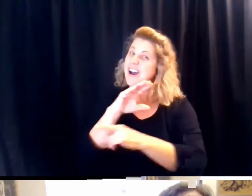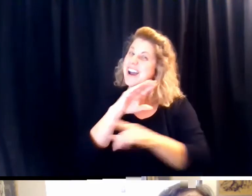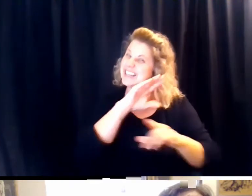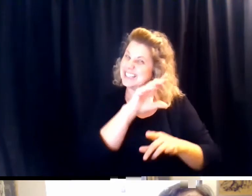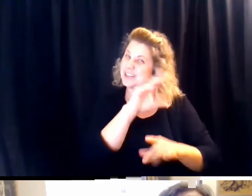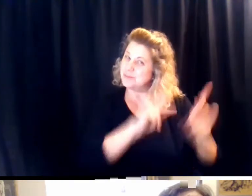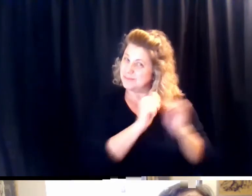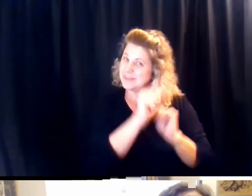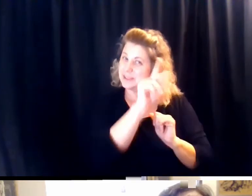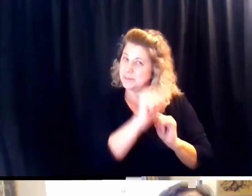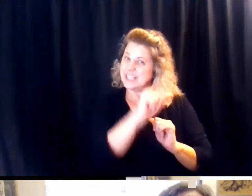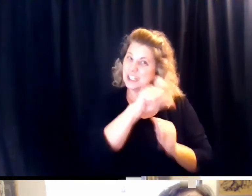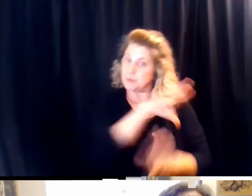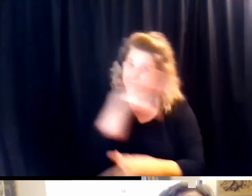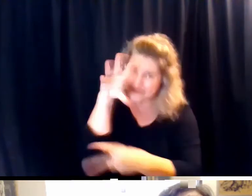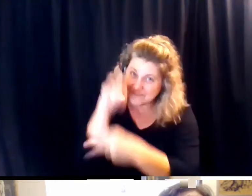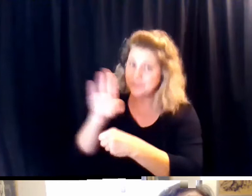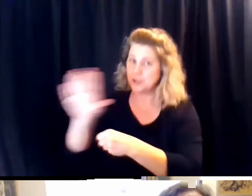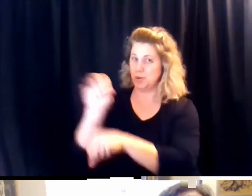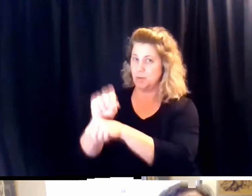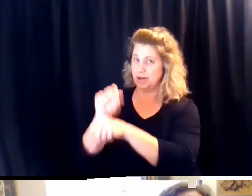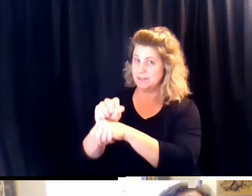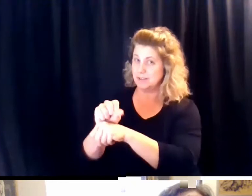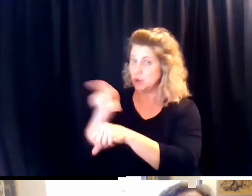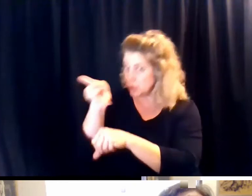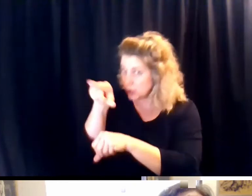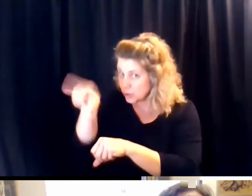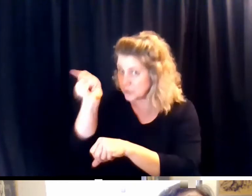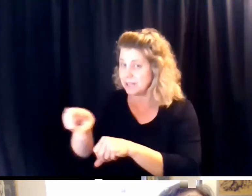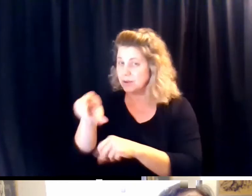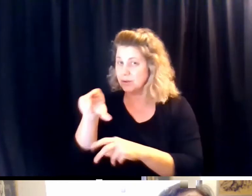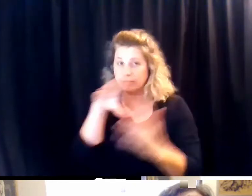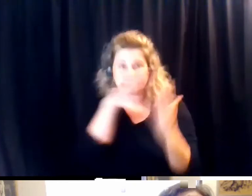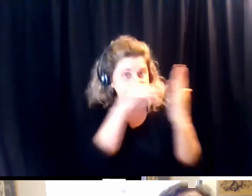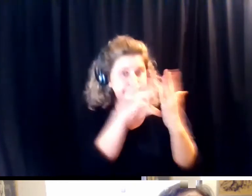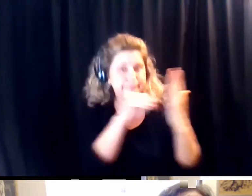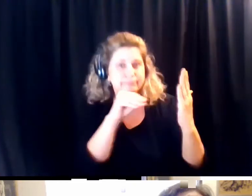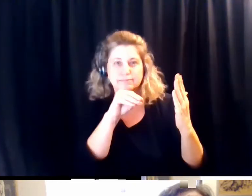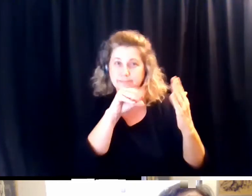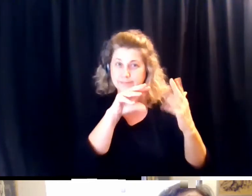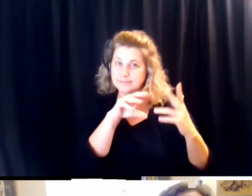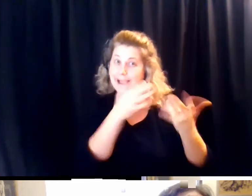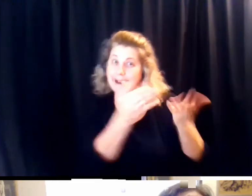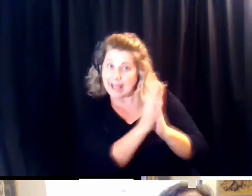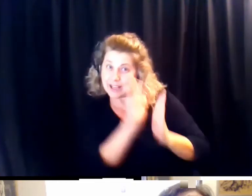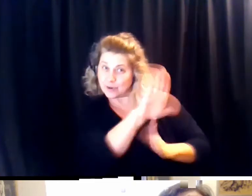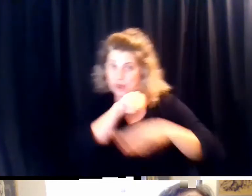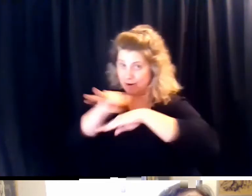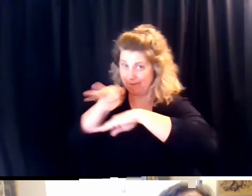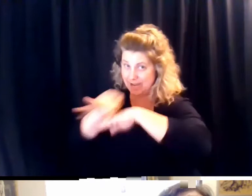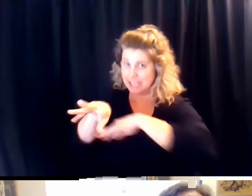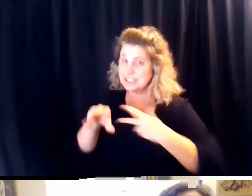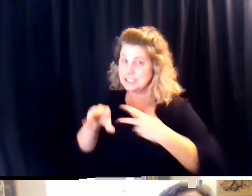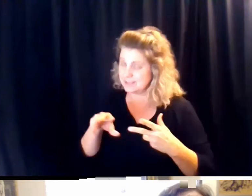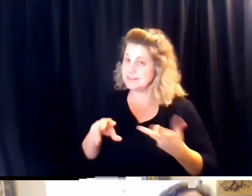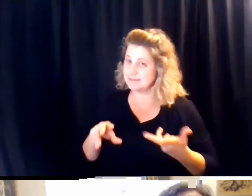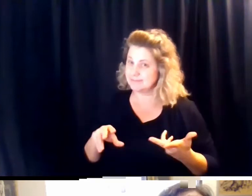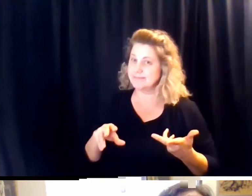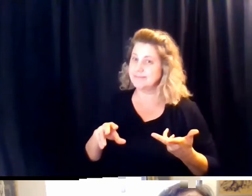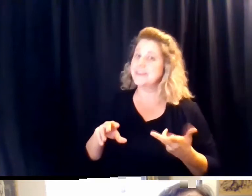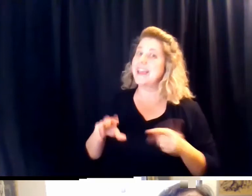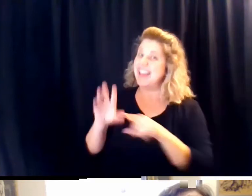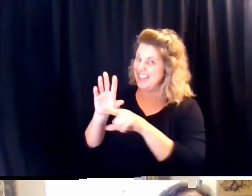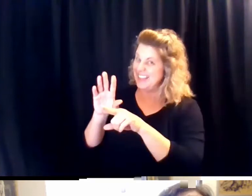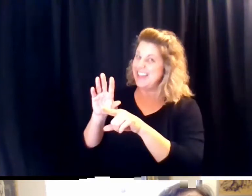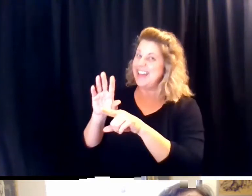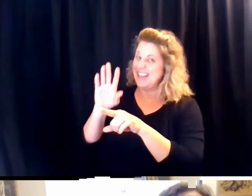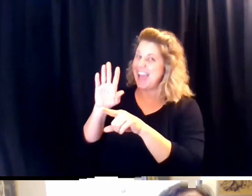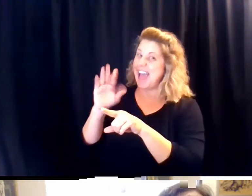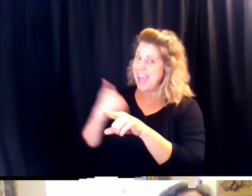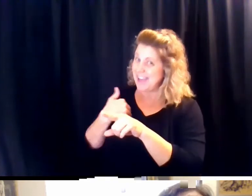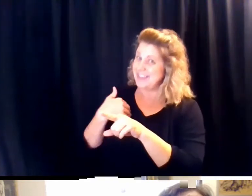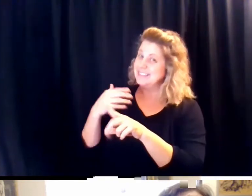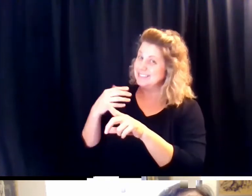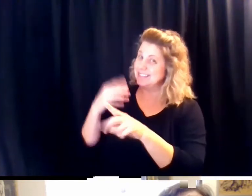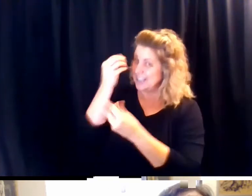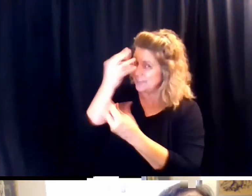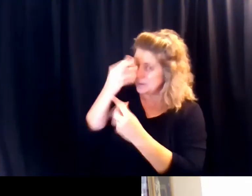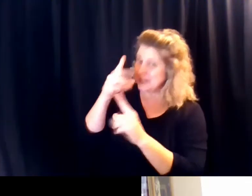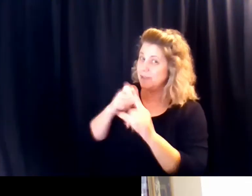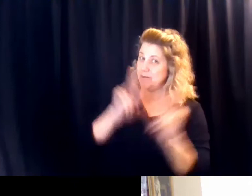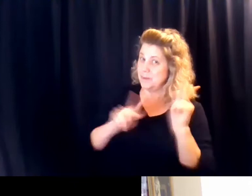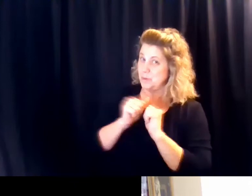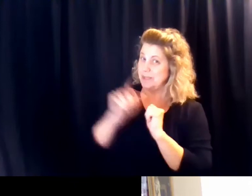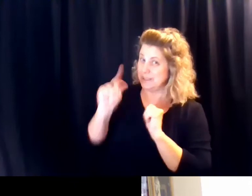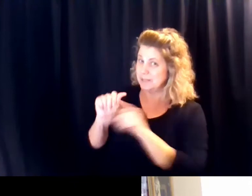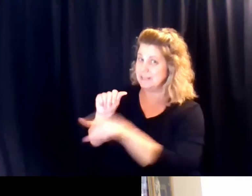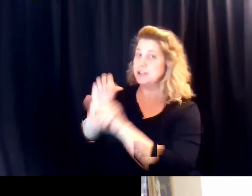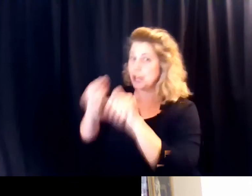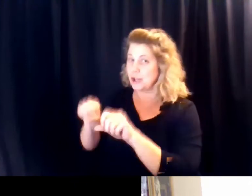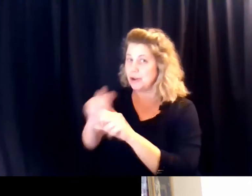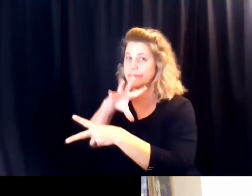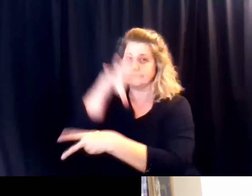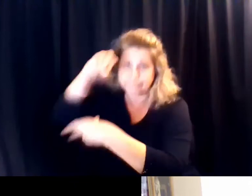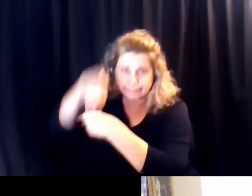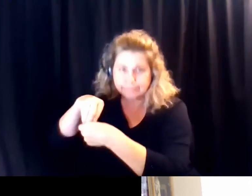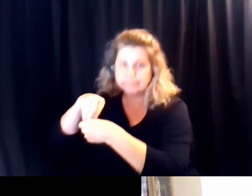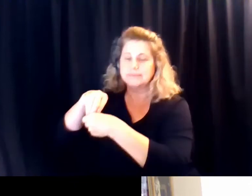Judith Heumann: disabled individuals, we need to look at the percentage of disabled people are poor, why they're living in poverty. What we need to do systemically to make changes that will not just improve the lives for disabled people, but society overall